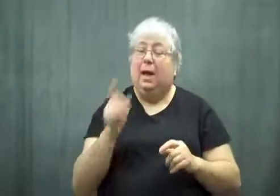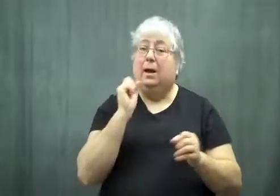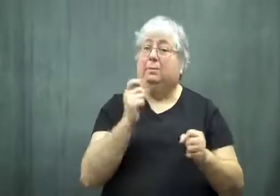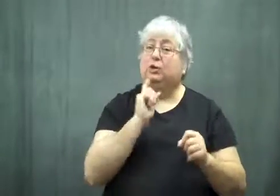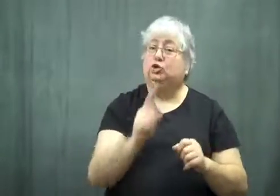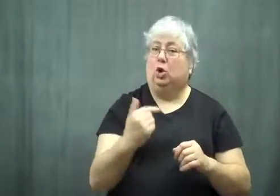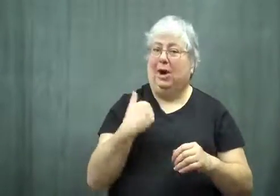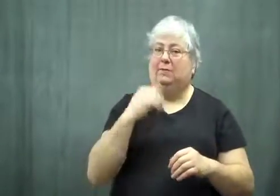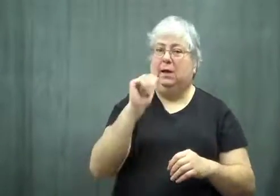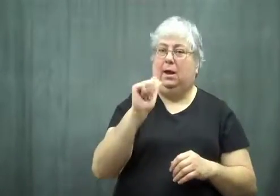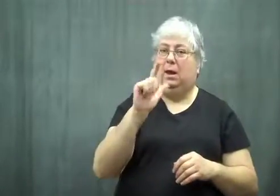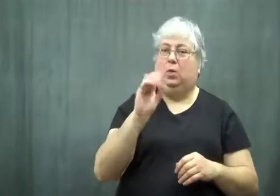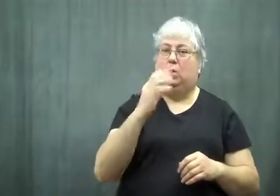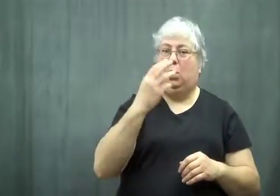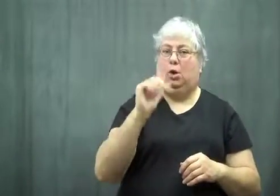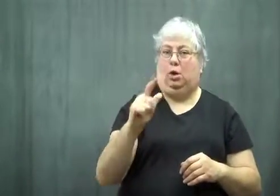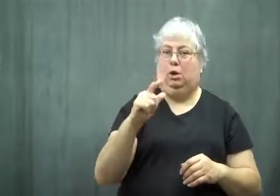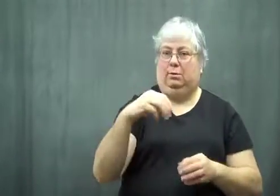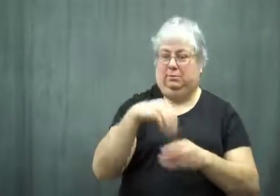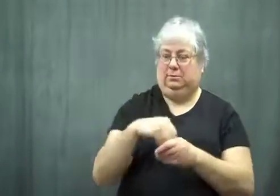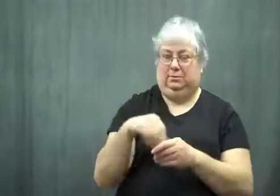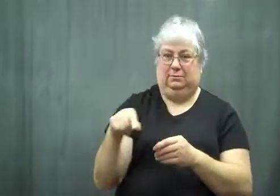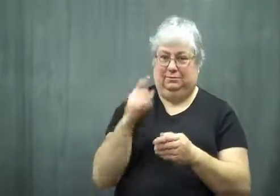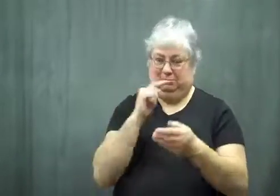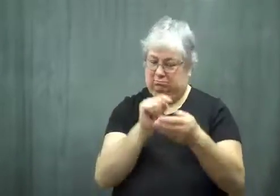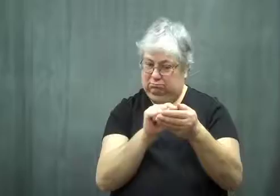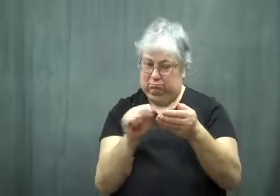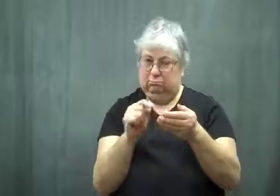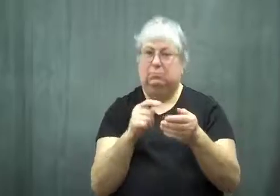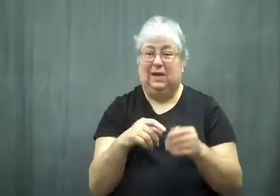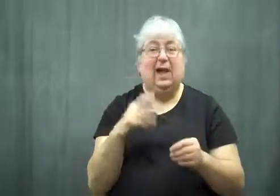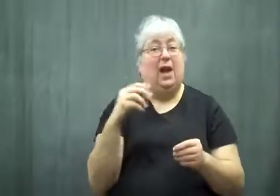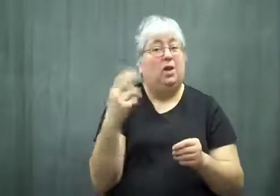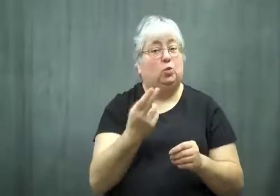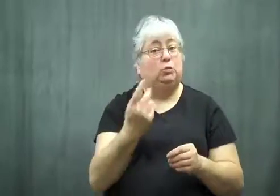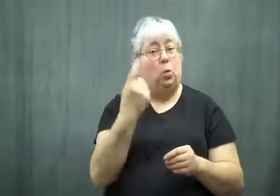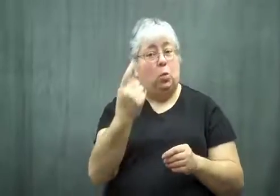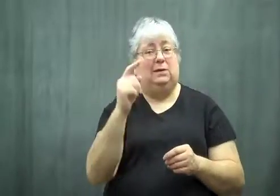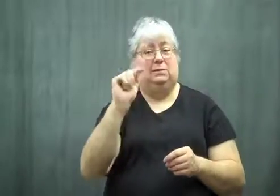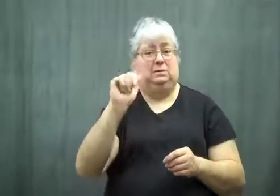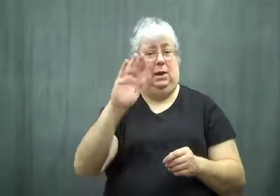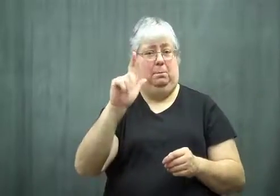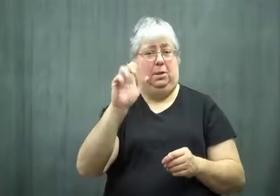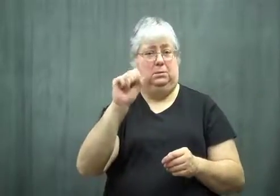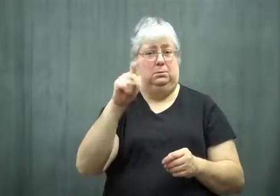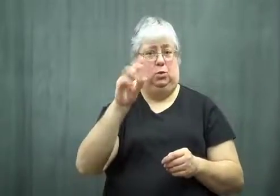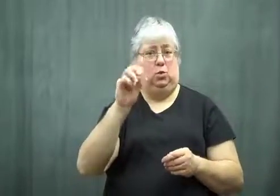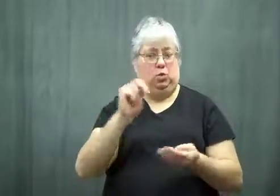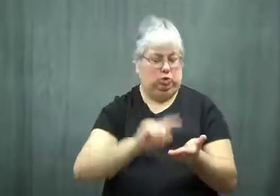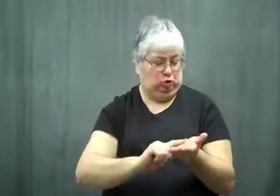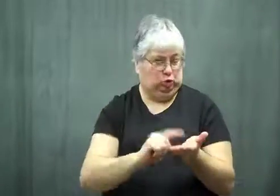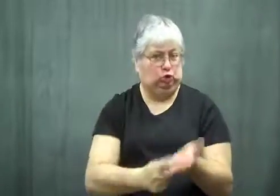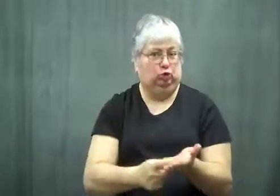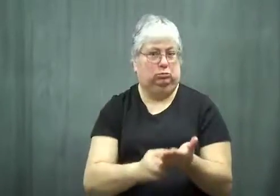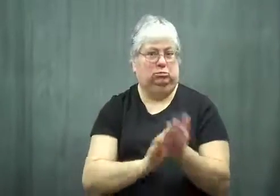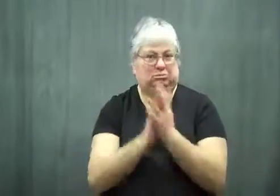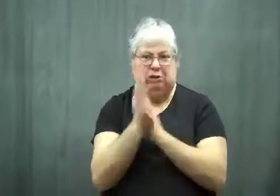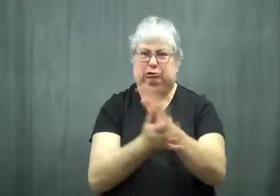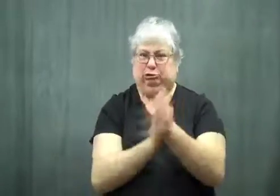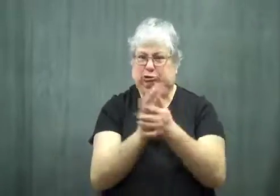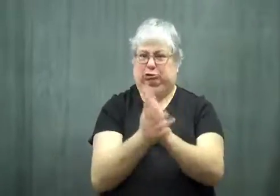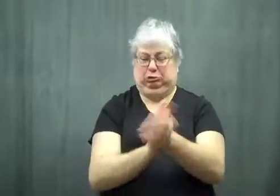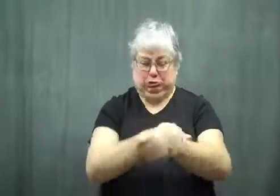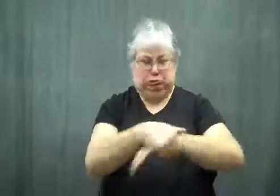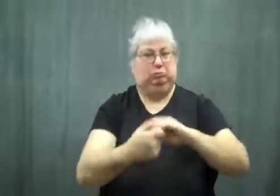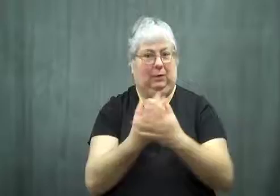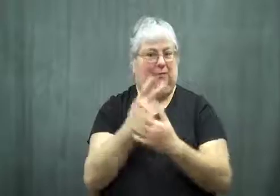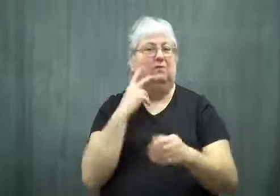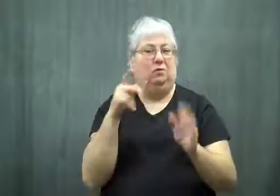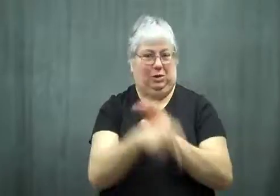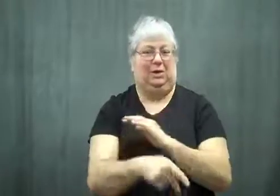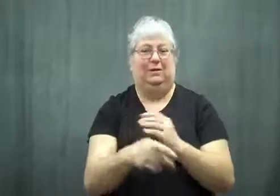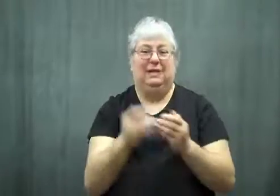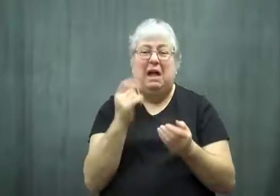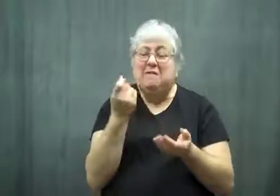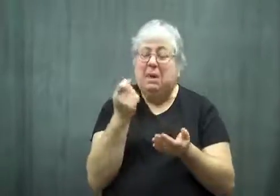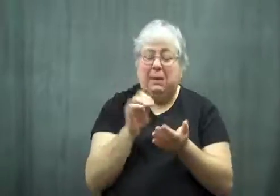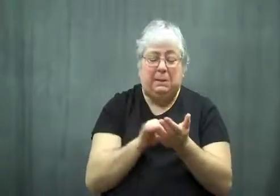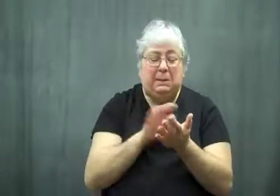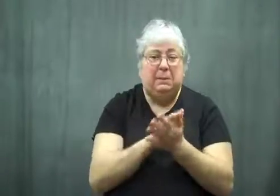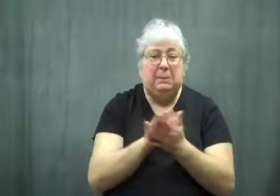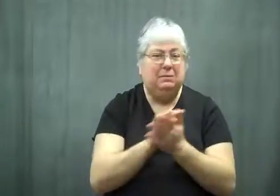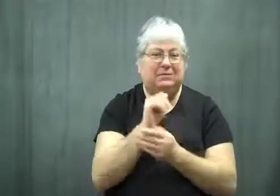Make sure it has alcohol in it, and use a tablespoon, a lot to clean your hands.